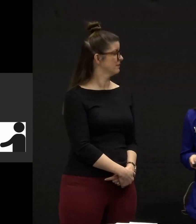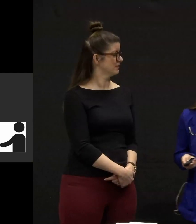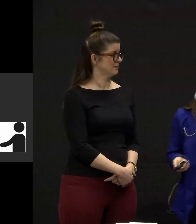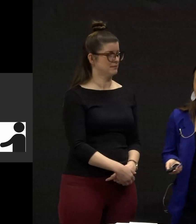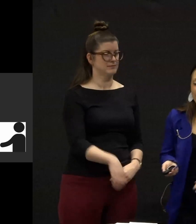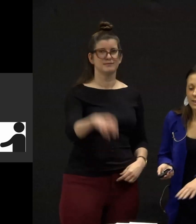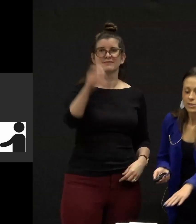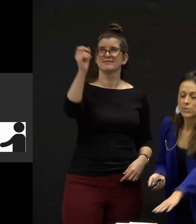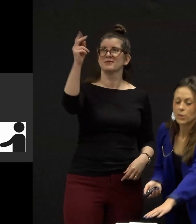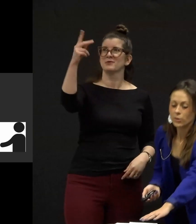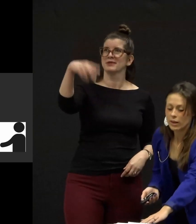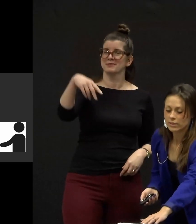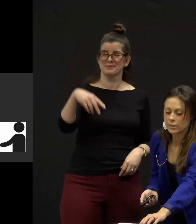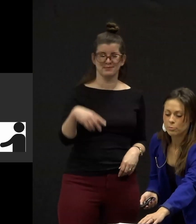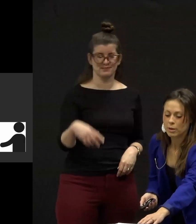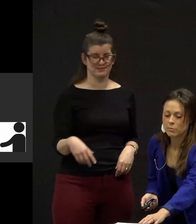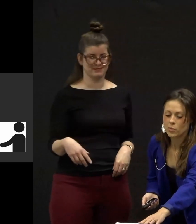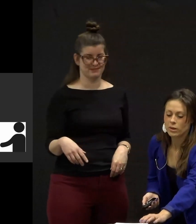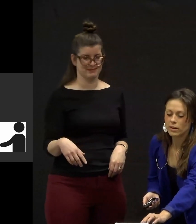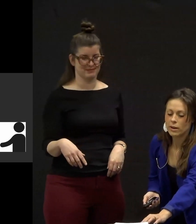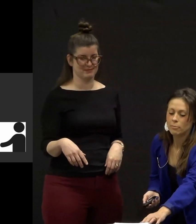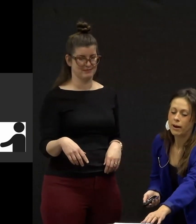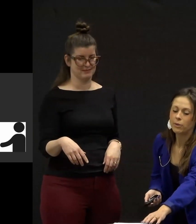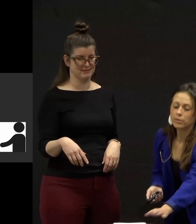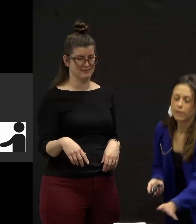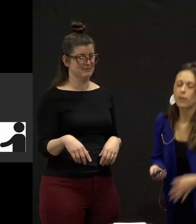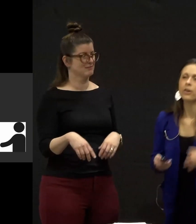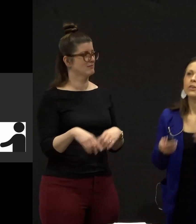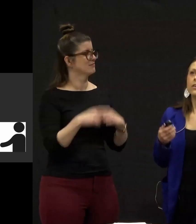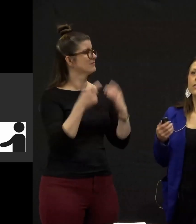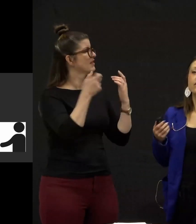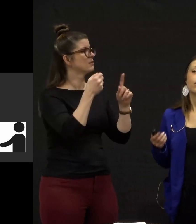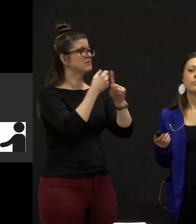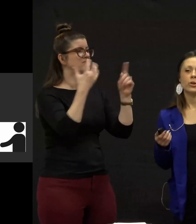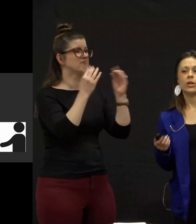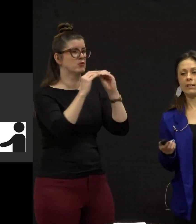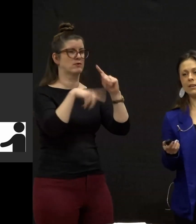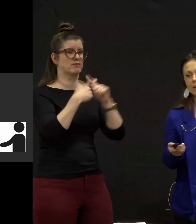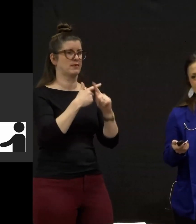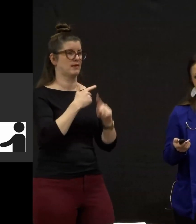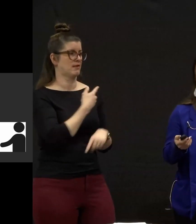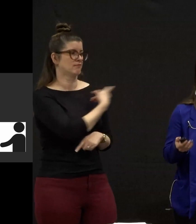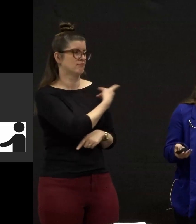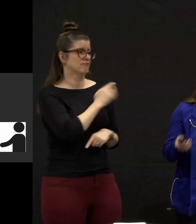Okay, so a little bit more about our therapeutic assessment model.